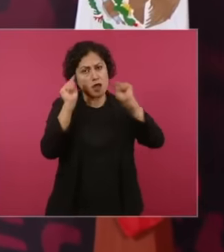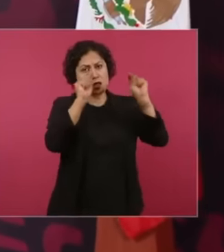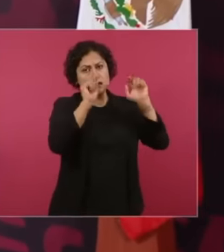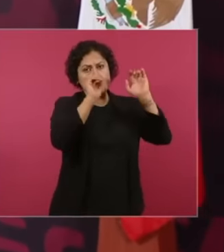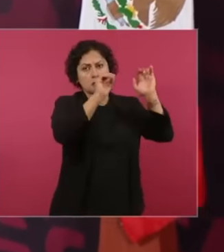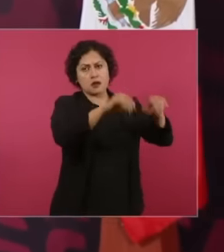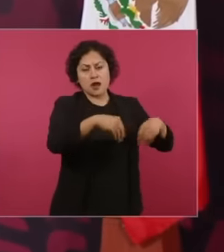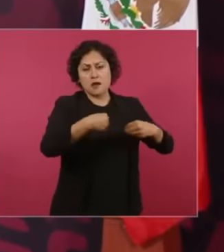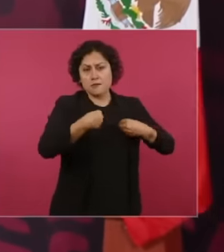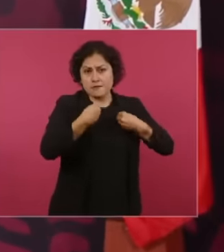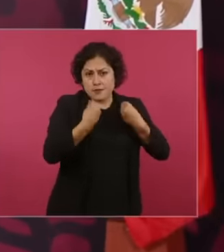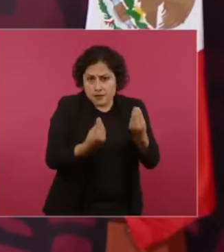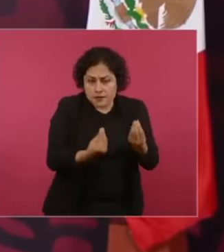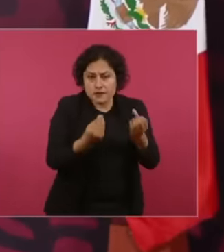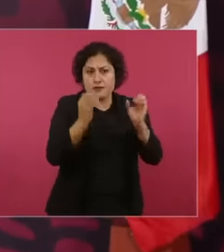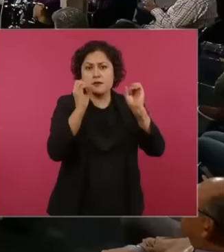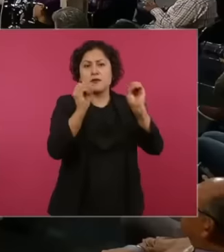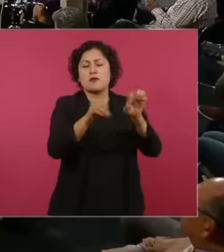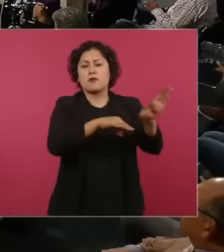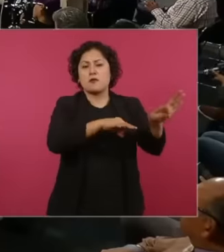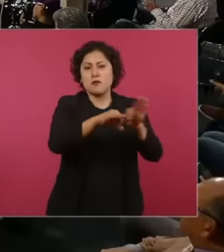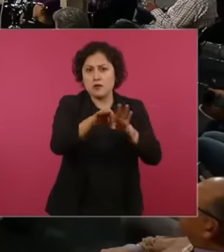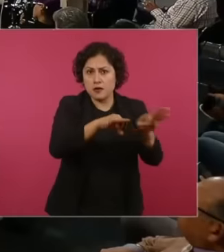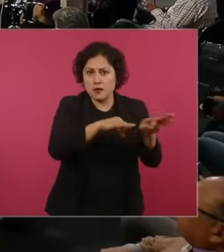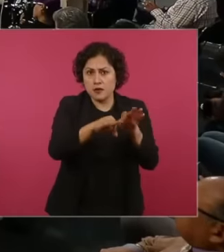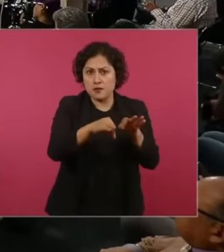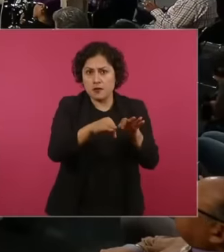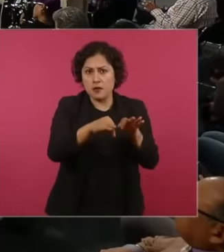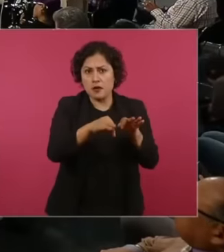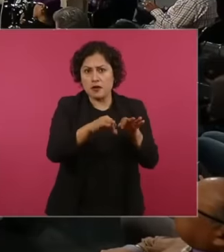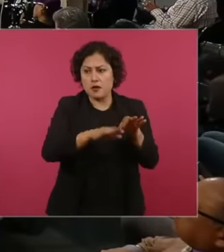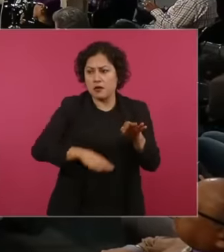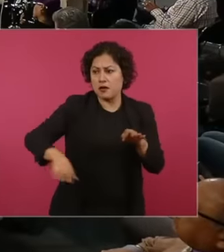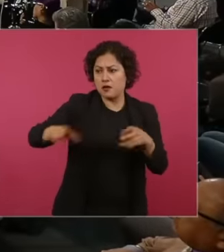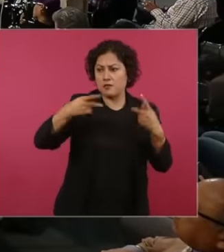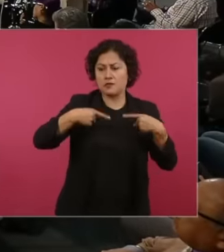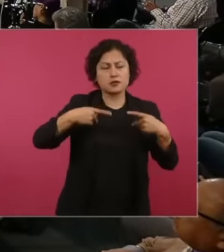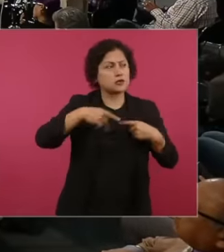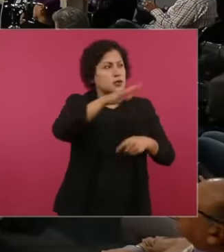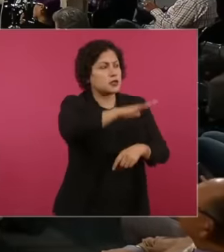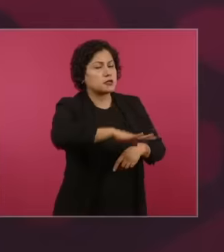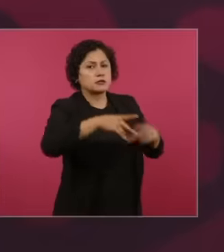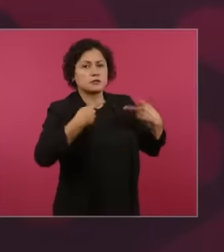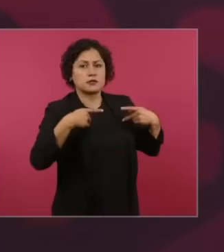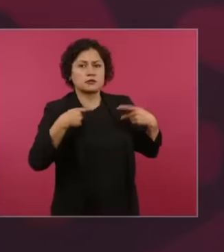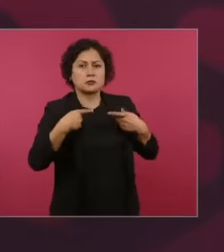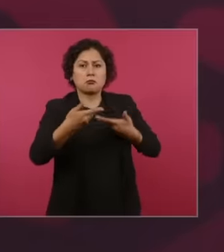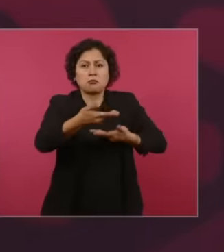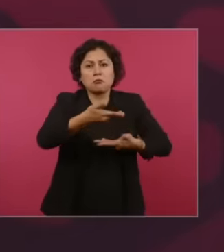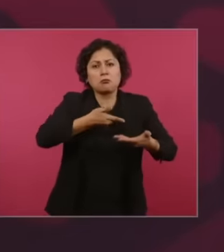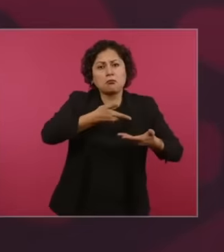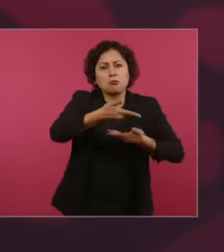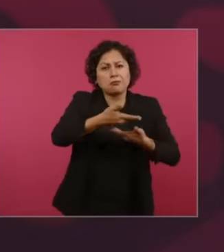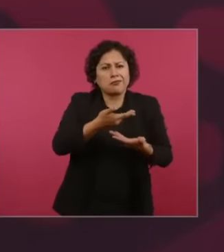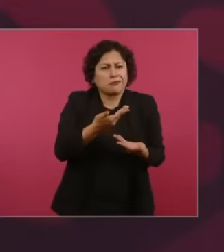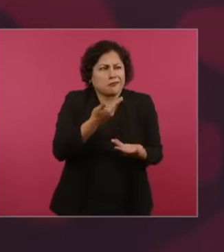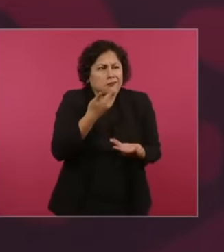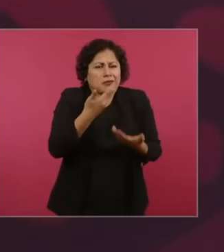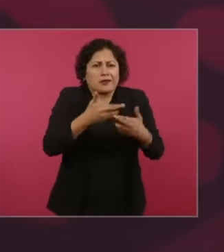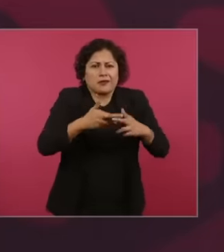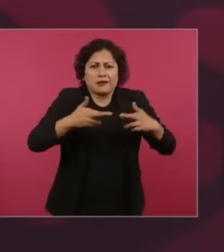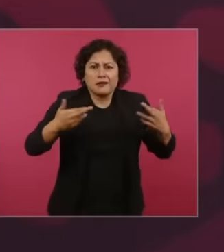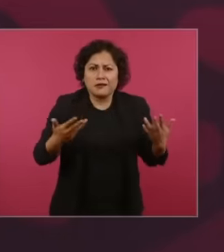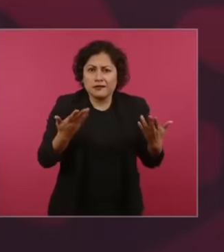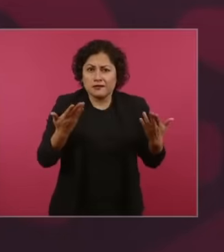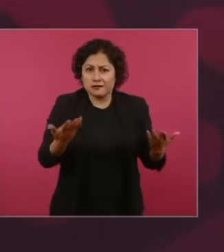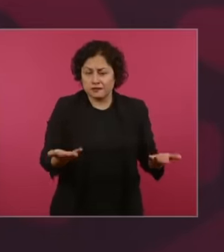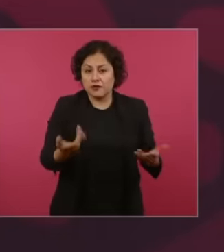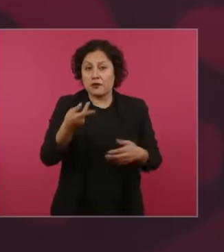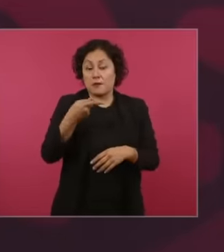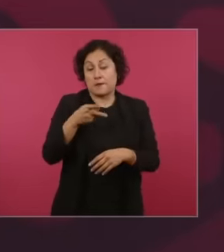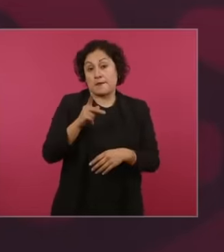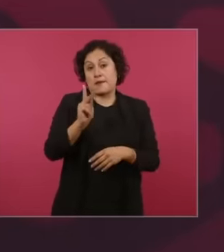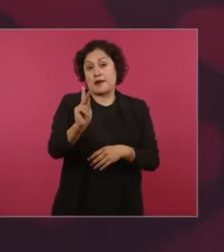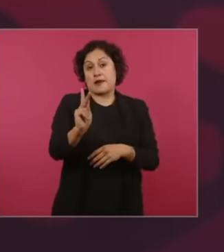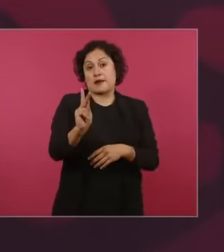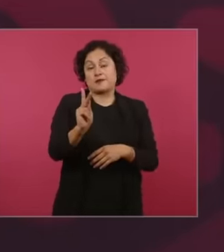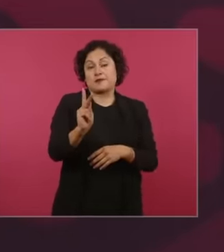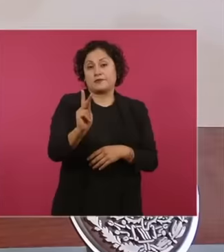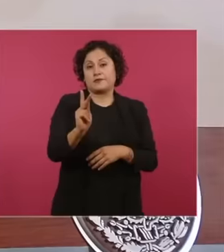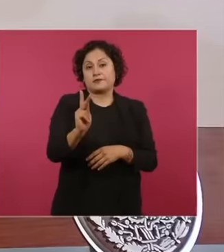there are still these groups of economic and